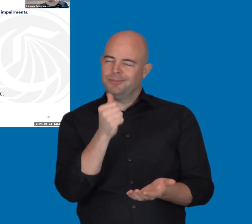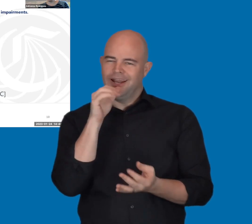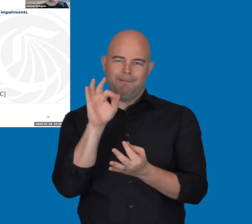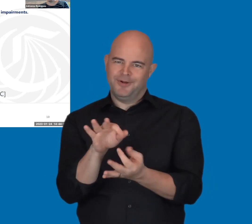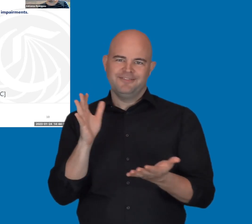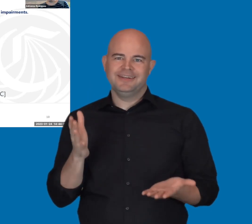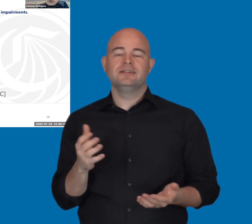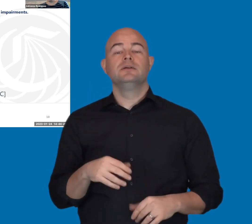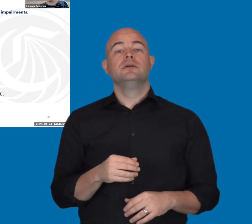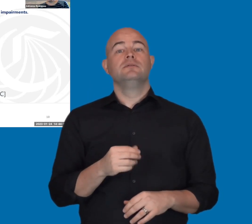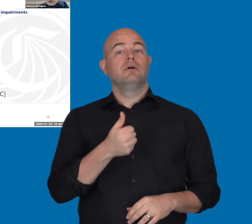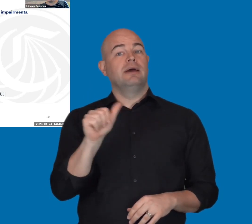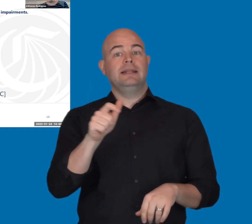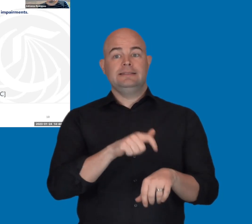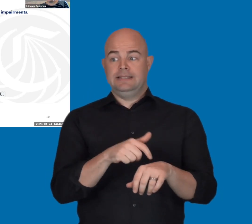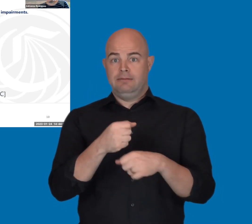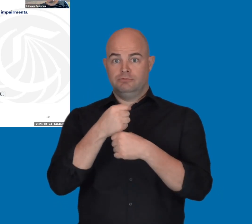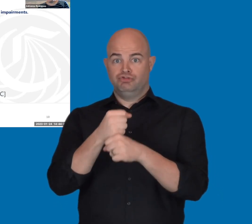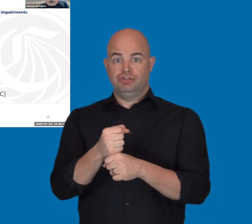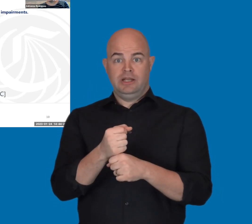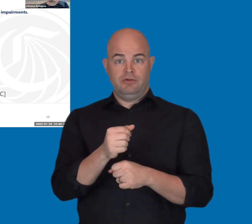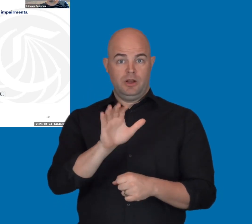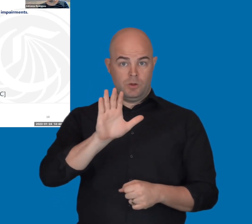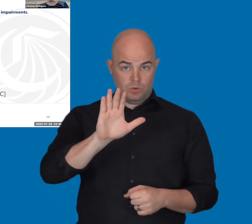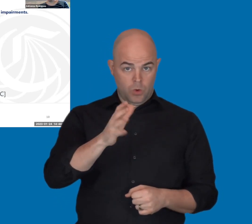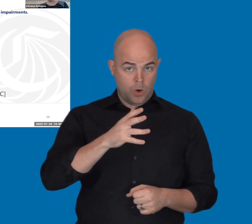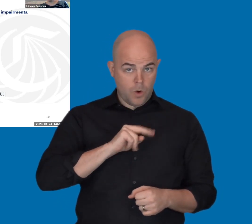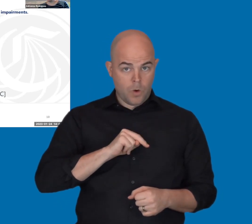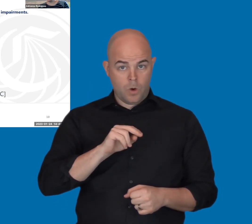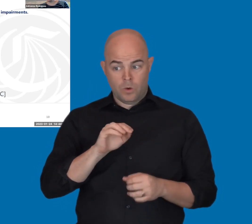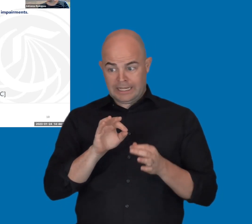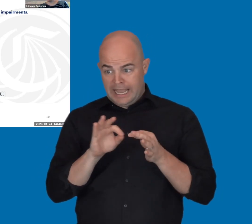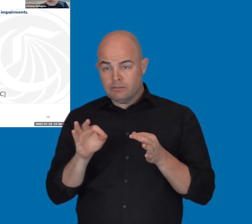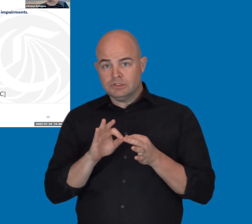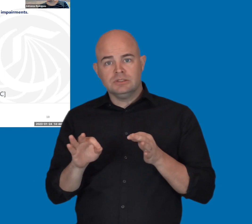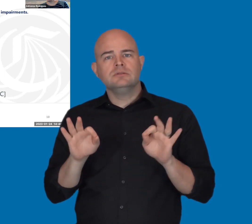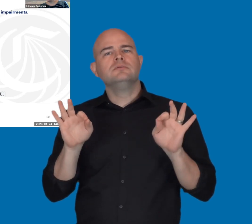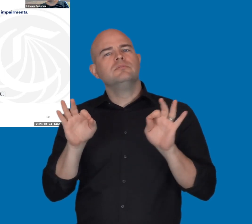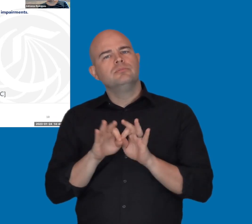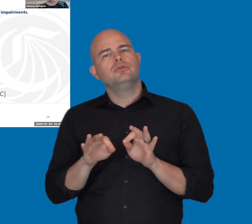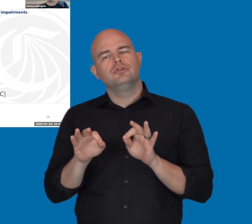So, anytime you're generating your own captions, you want to make sure you're going in and correcting them where necessary.